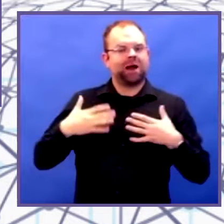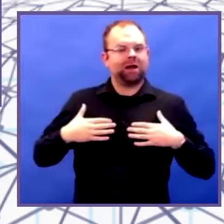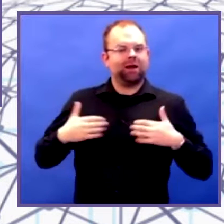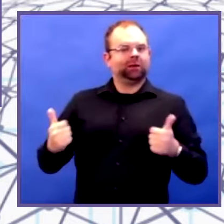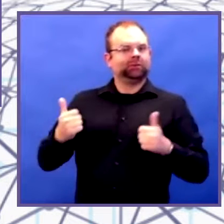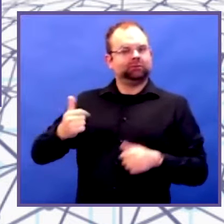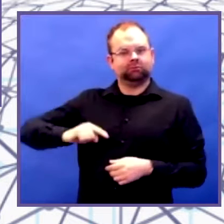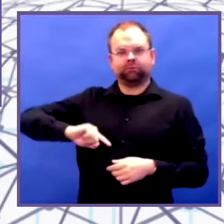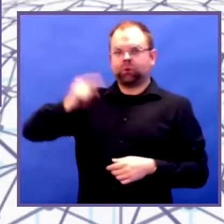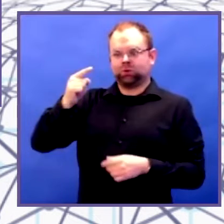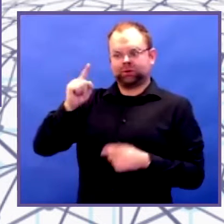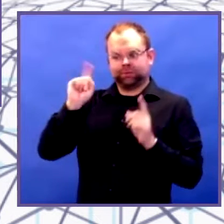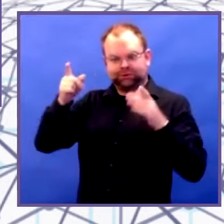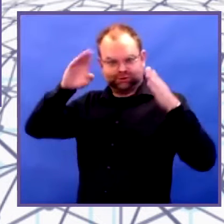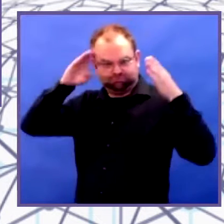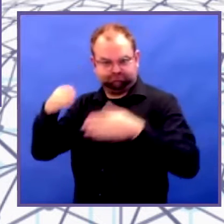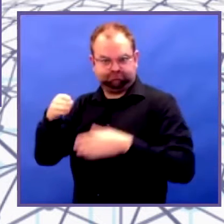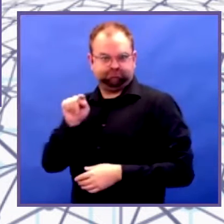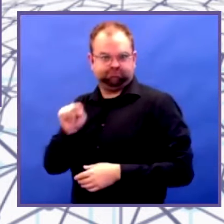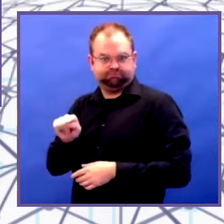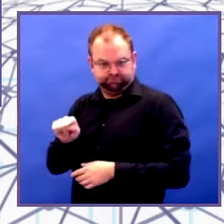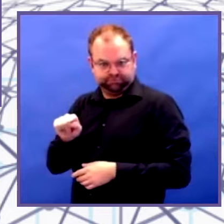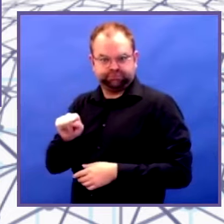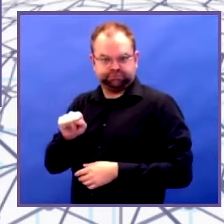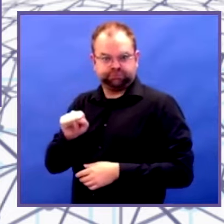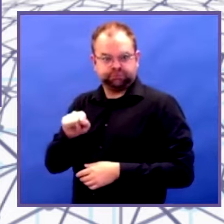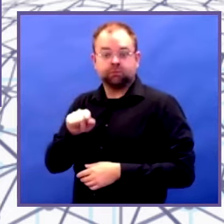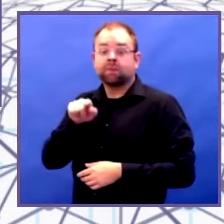where I'm not even sure it was called a sector.